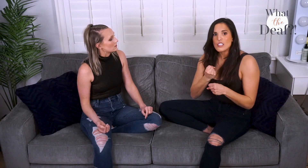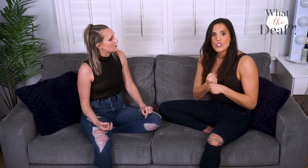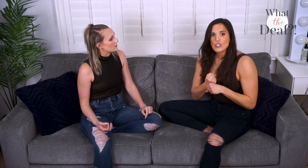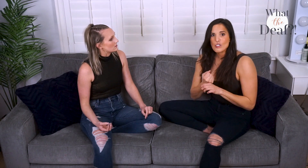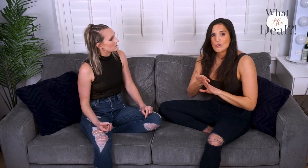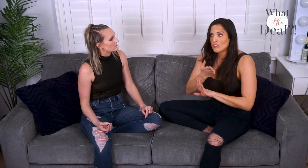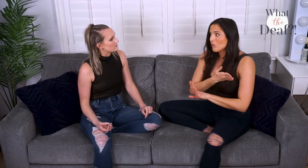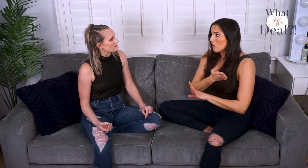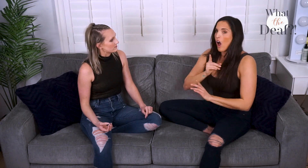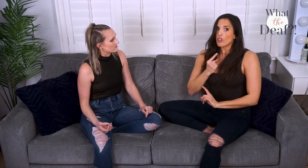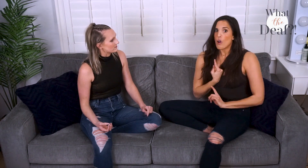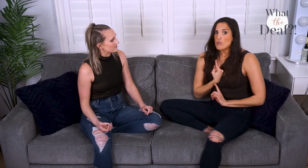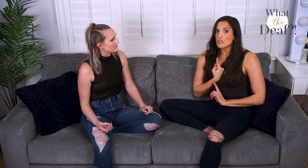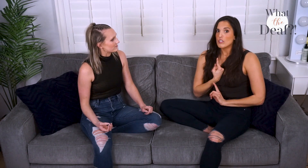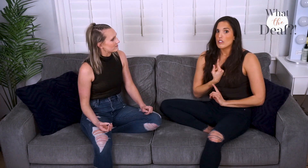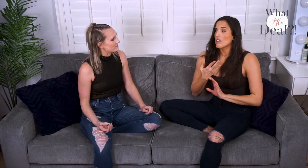before Carly moved in, alone,